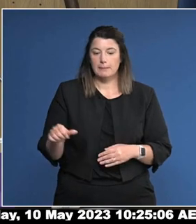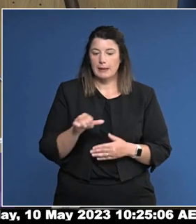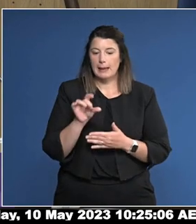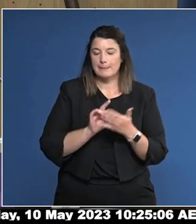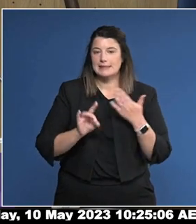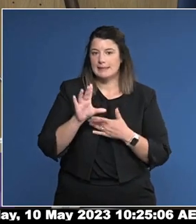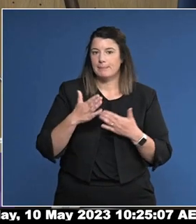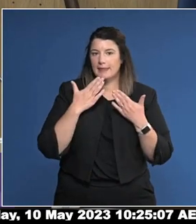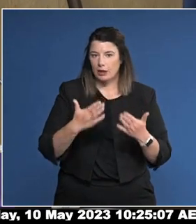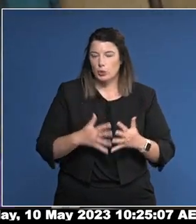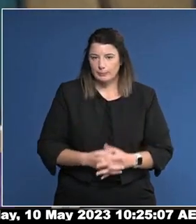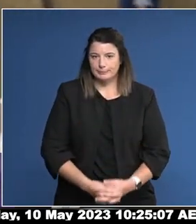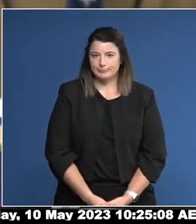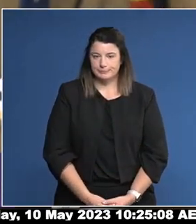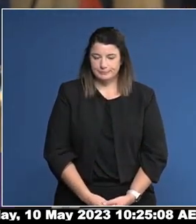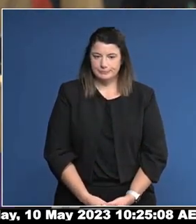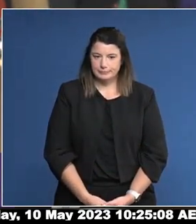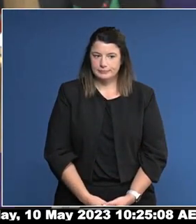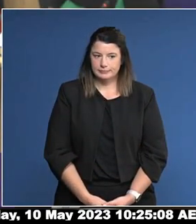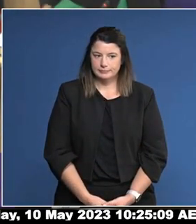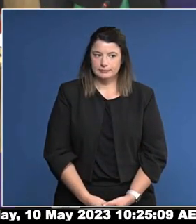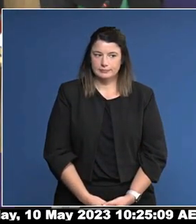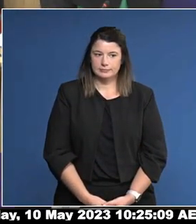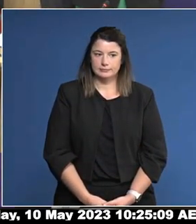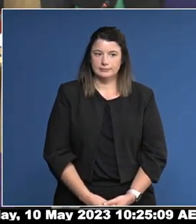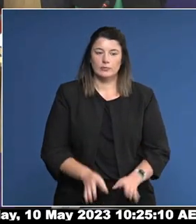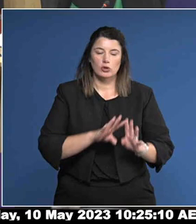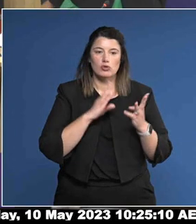Thank you very much. ASSOCIATE: The Royal Commission is adjourned.